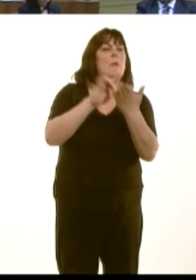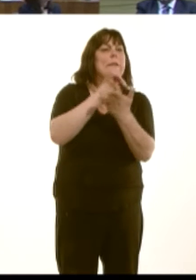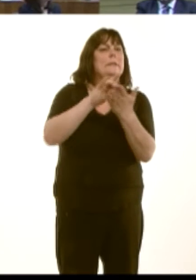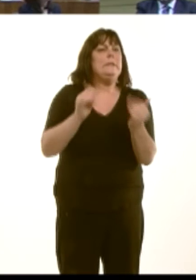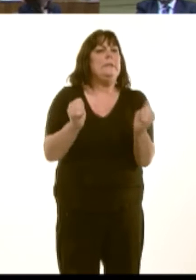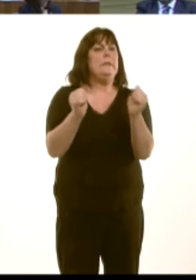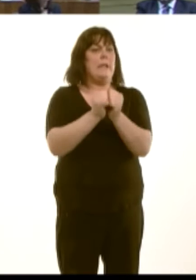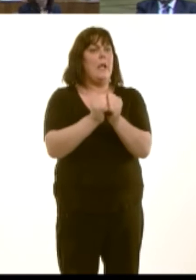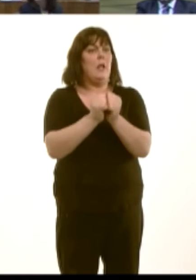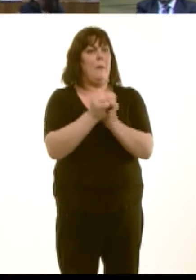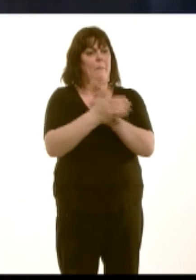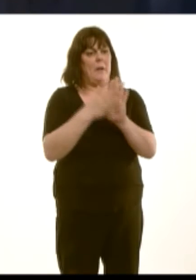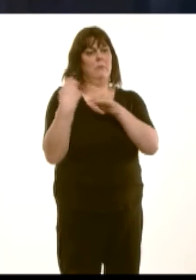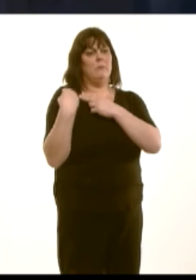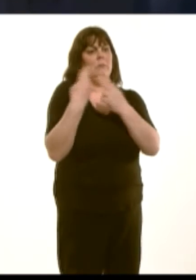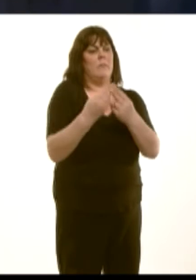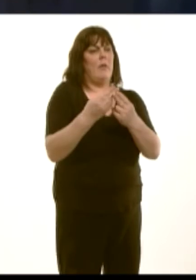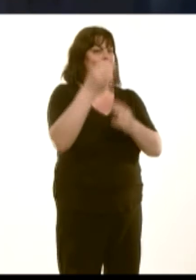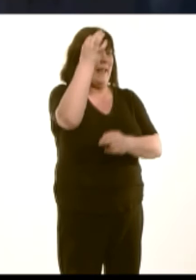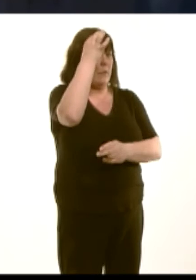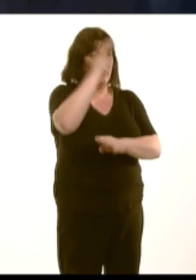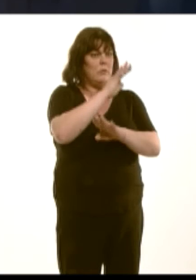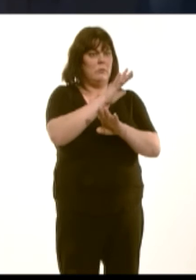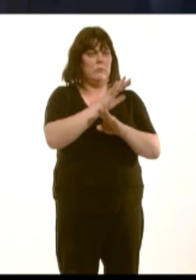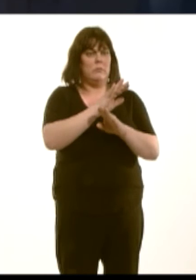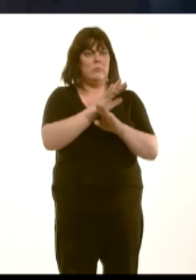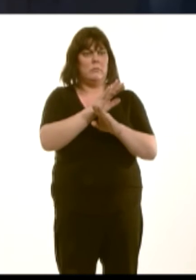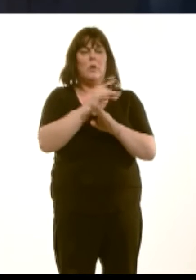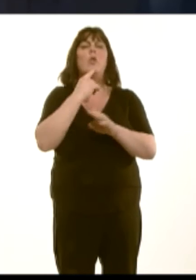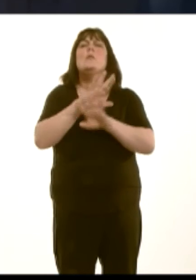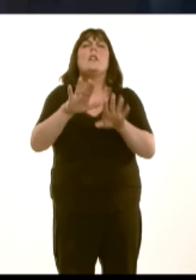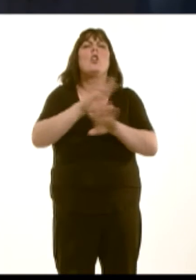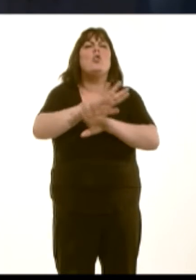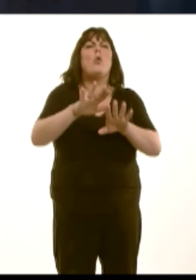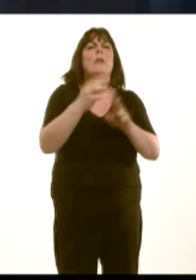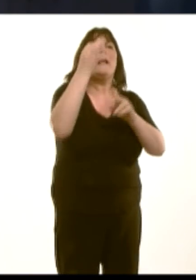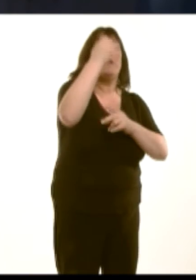for that city region board, not the local authorities, and you said that you would be supportive of them in that.